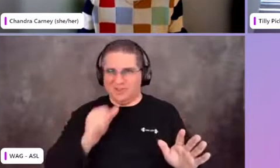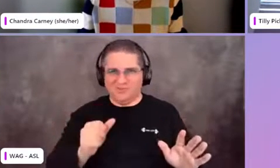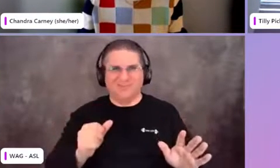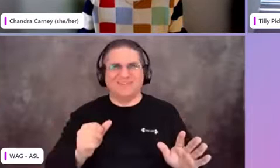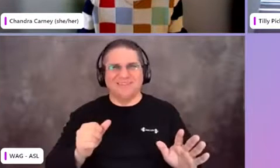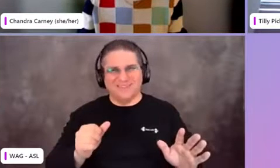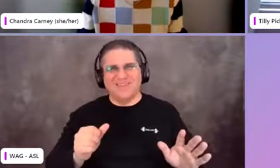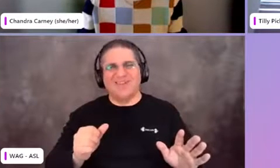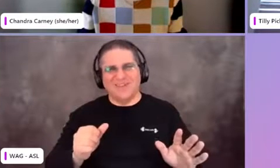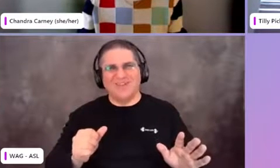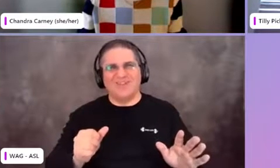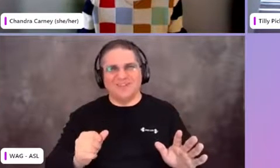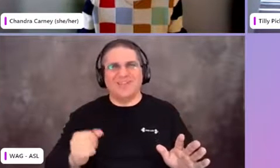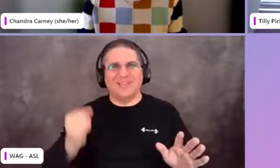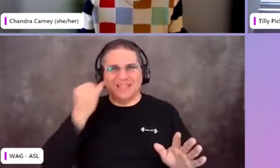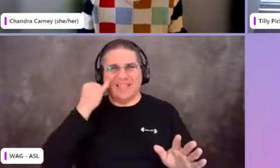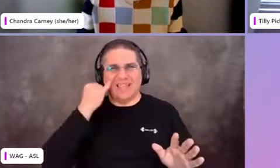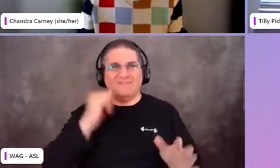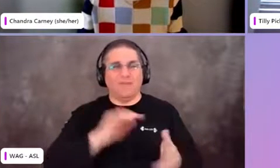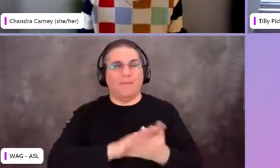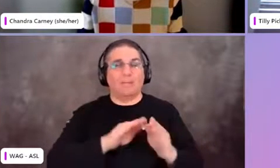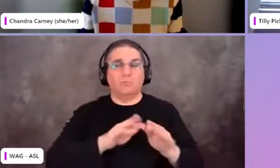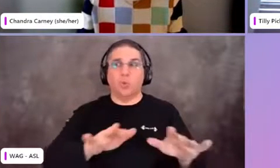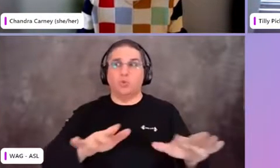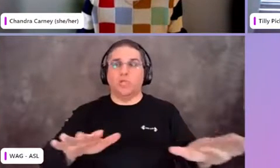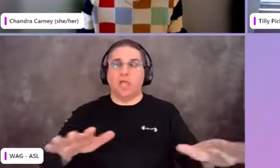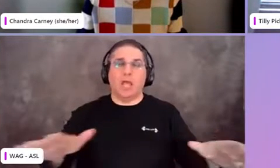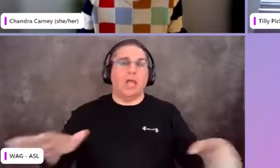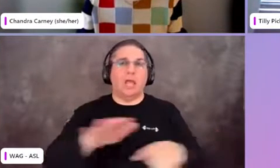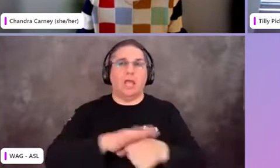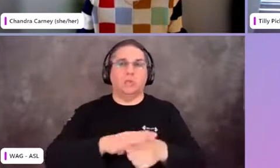it gets to a point to where your organization thinks you have more resources than you